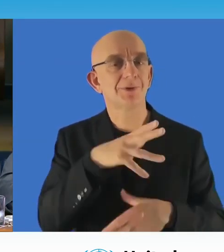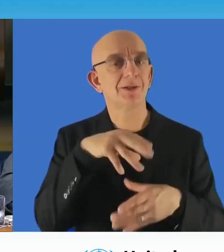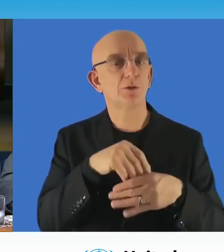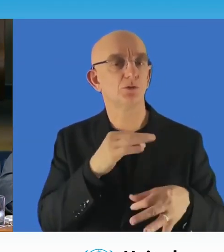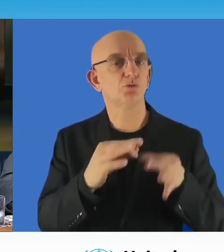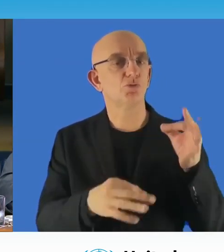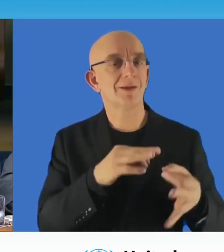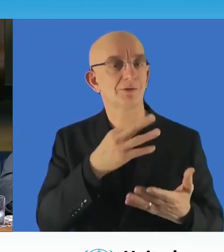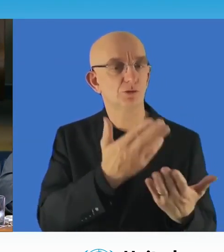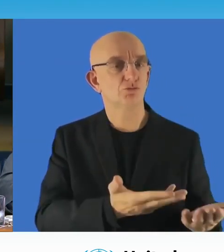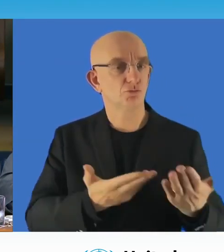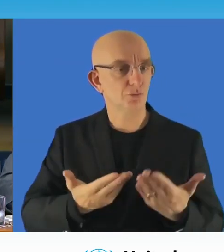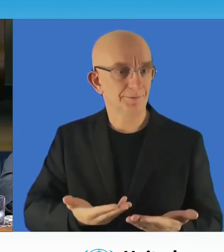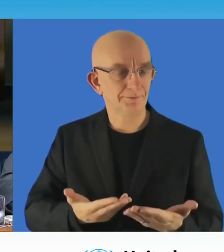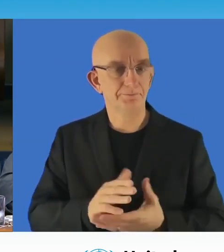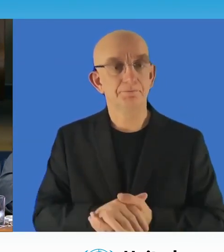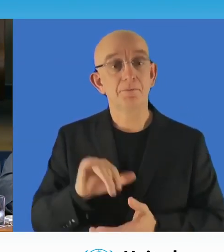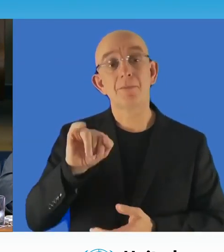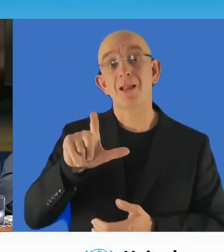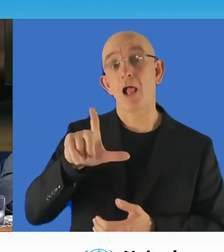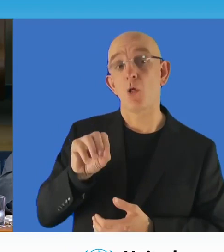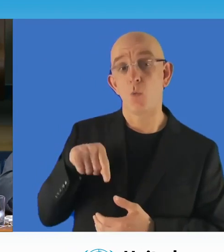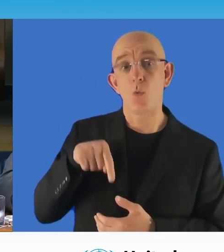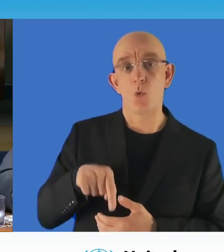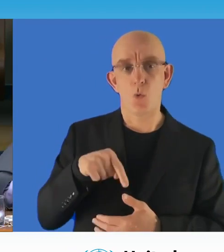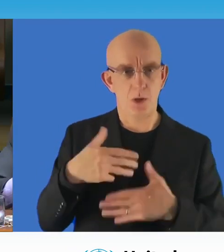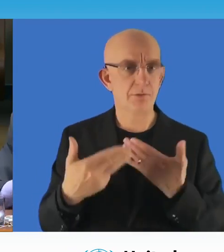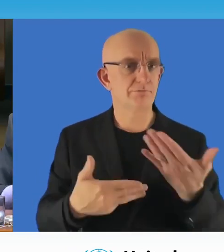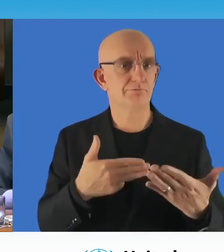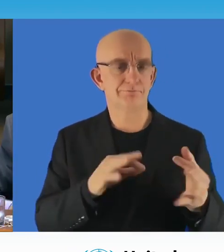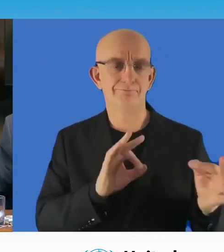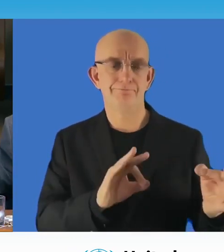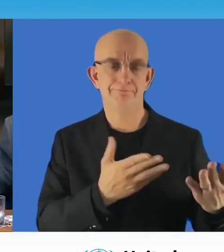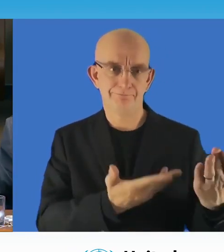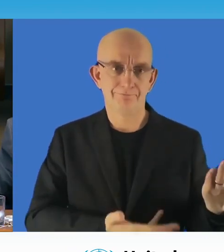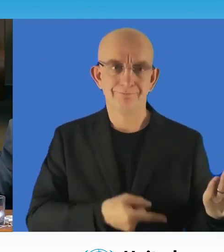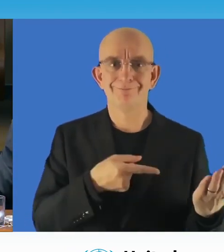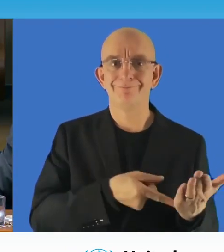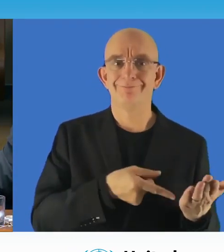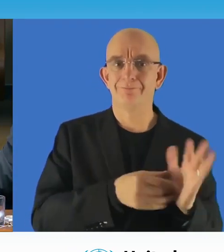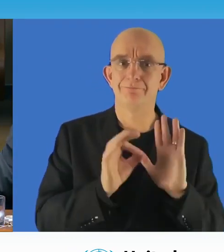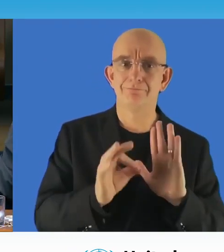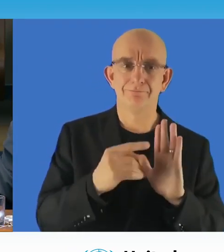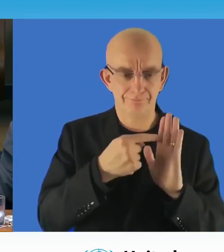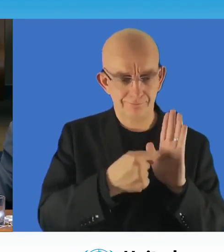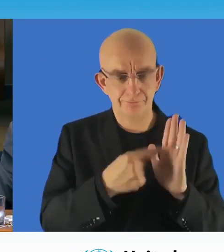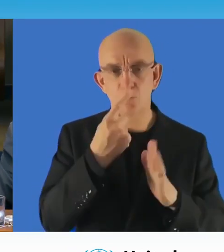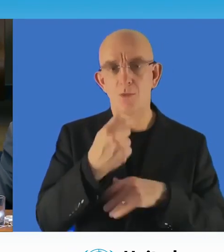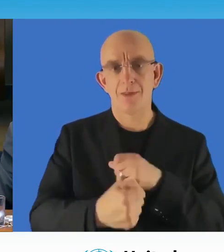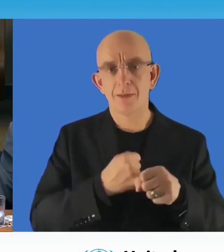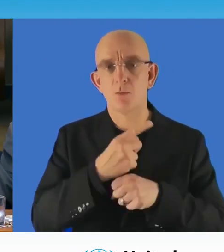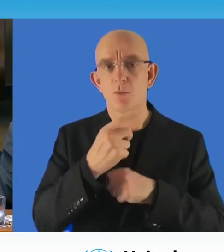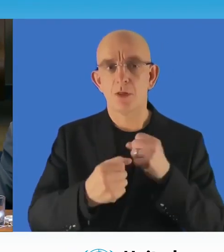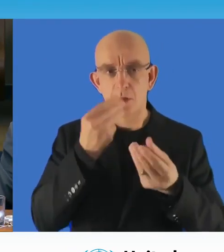our vision vision of comprehensive disability inclusion the io's achievement under this strategy